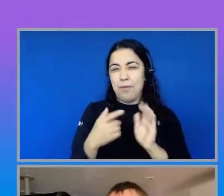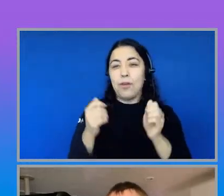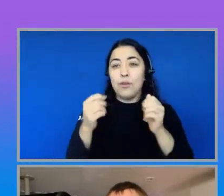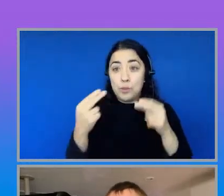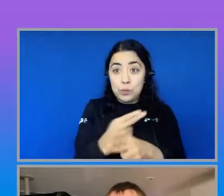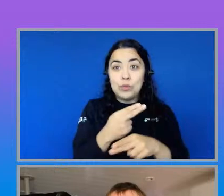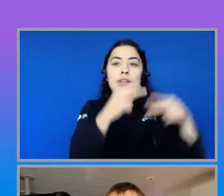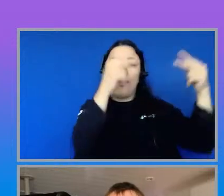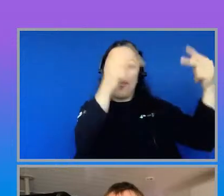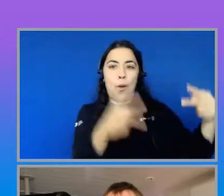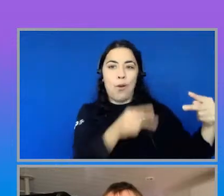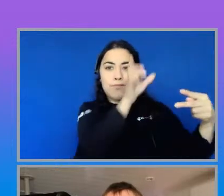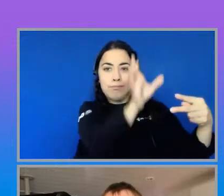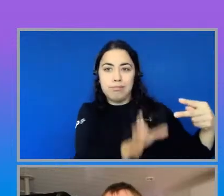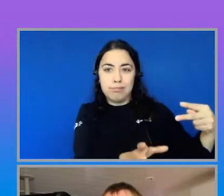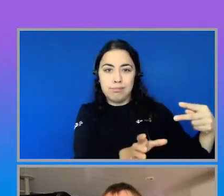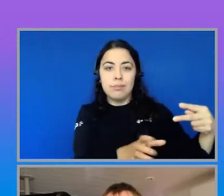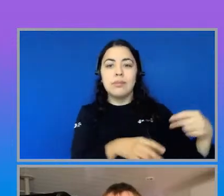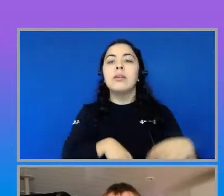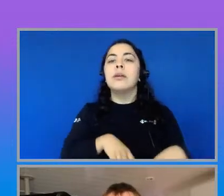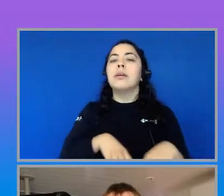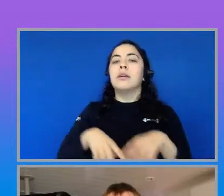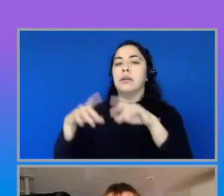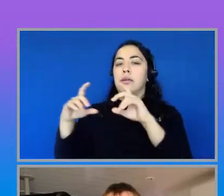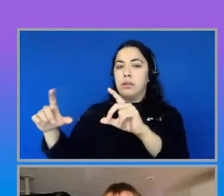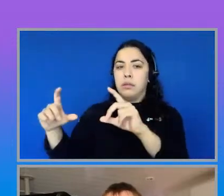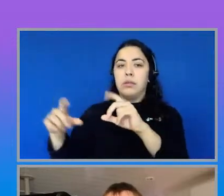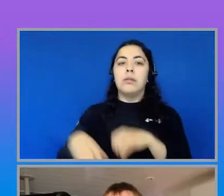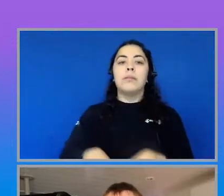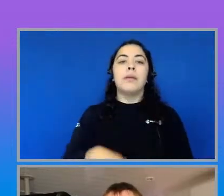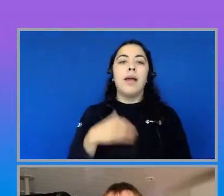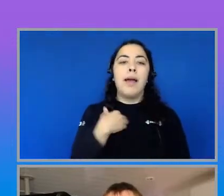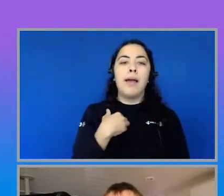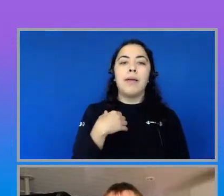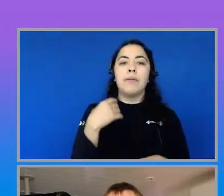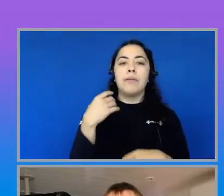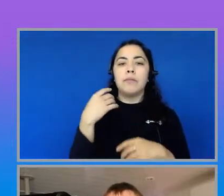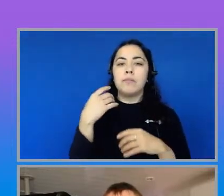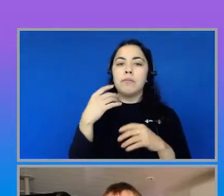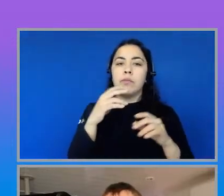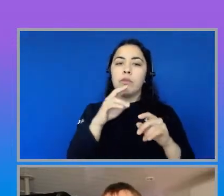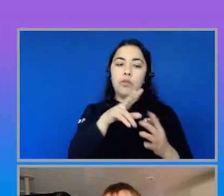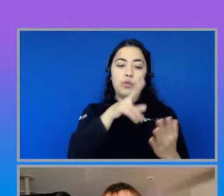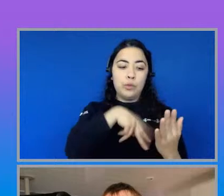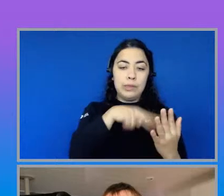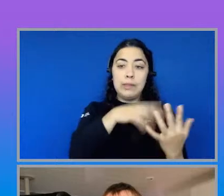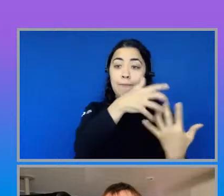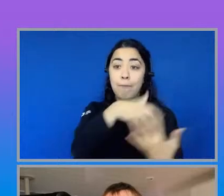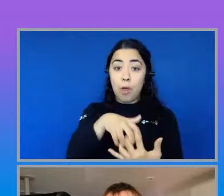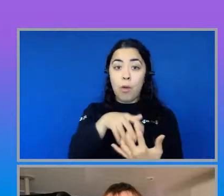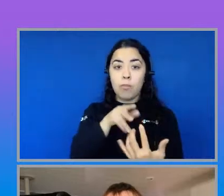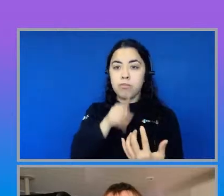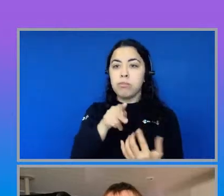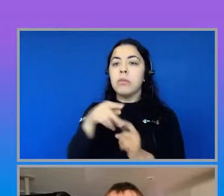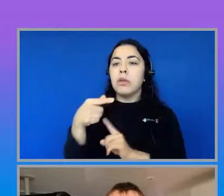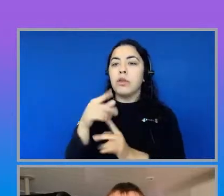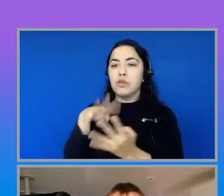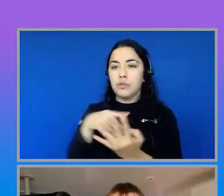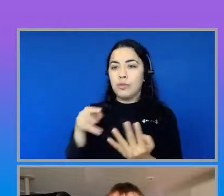And we've got reading flow grid